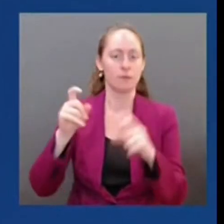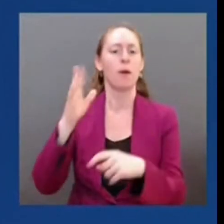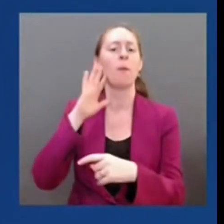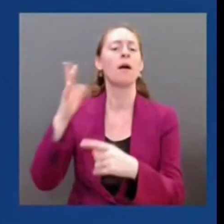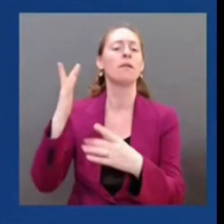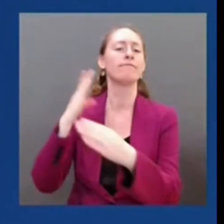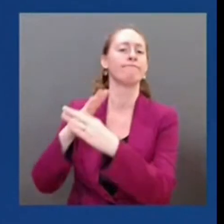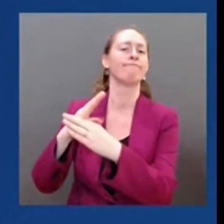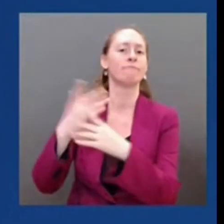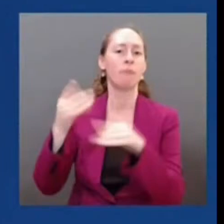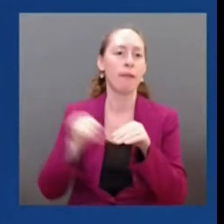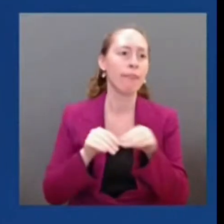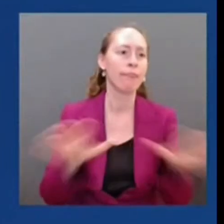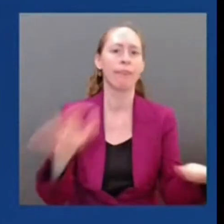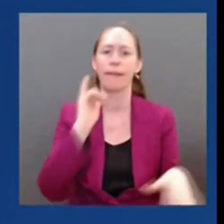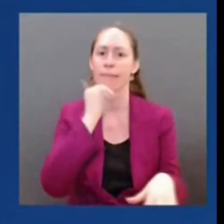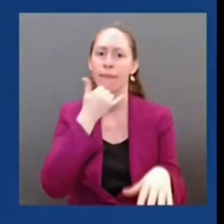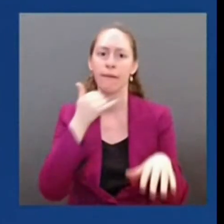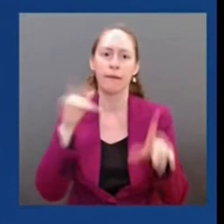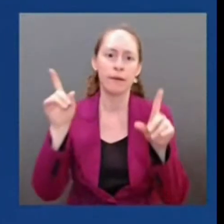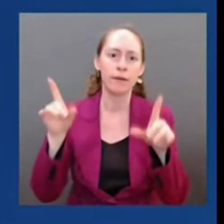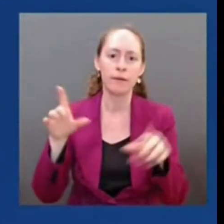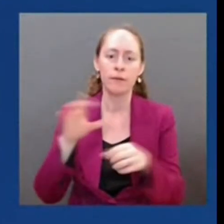POSSIBLY CAN AVAILABLE. THAT IS GETTING OUT THERE AND